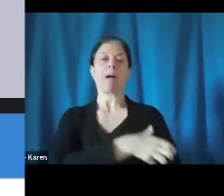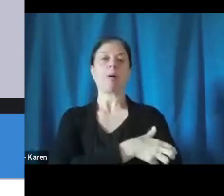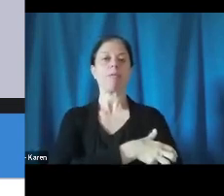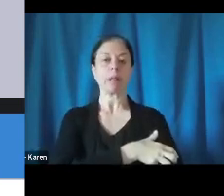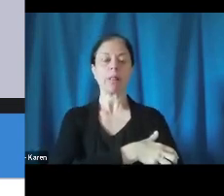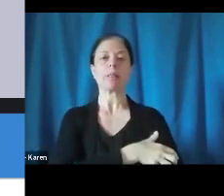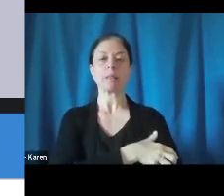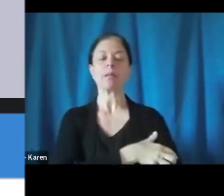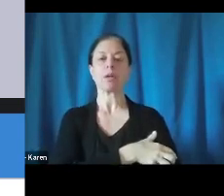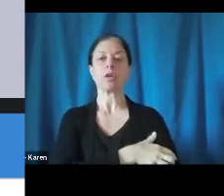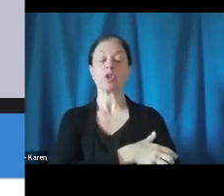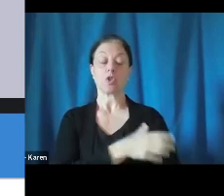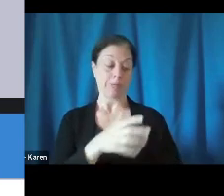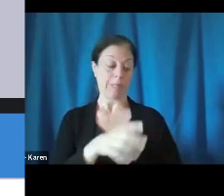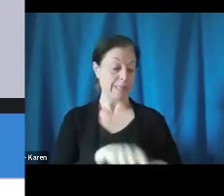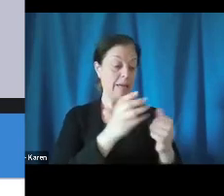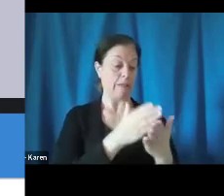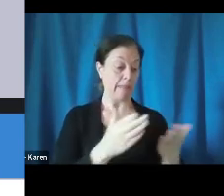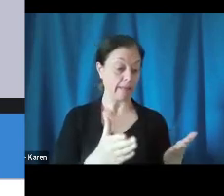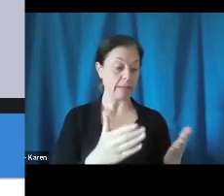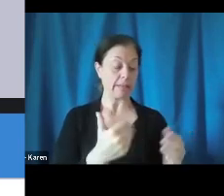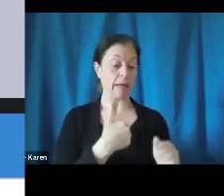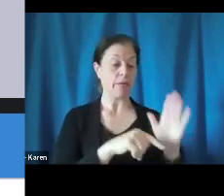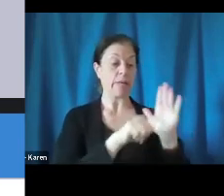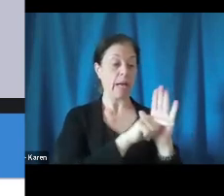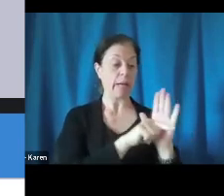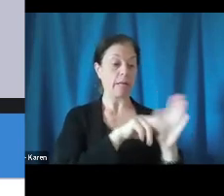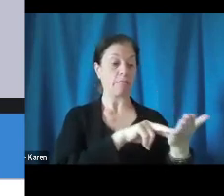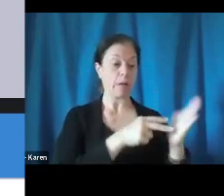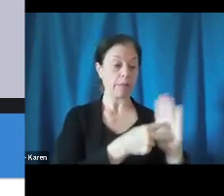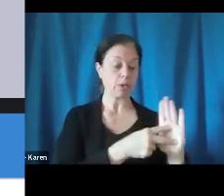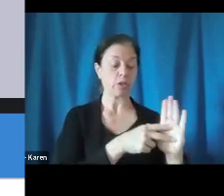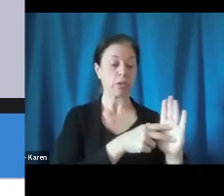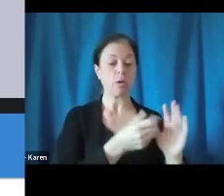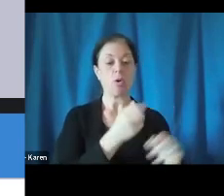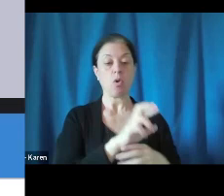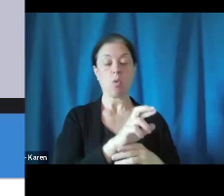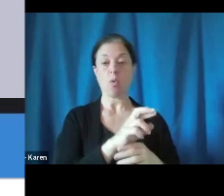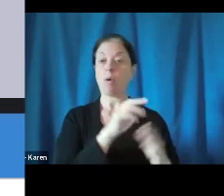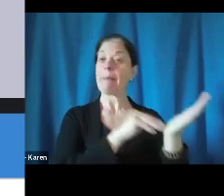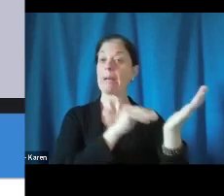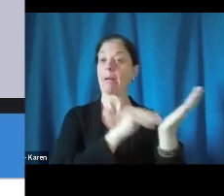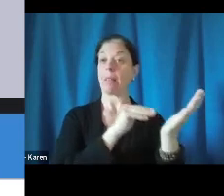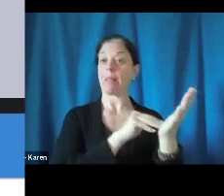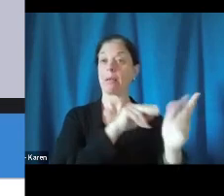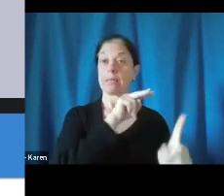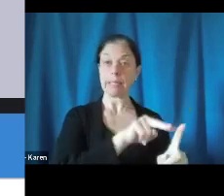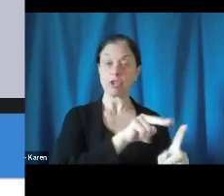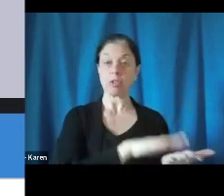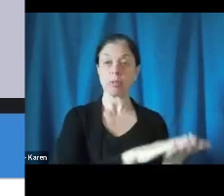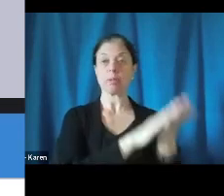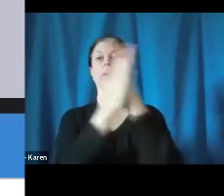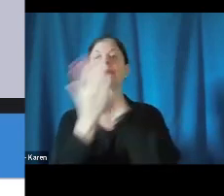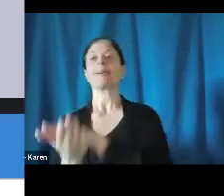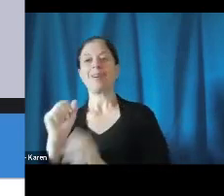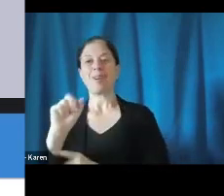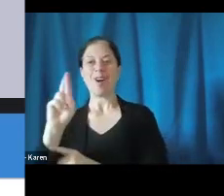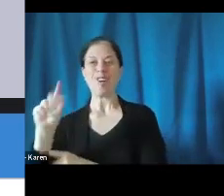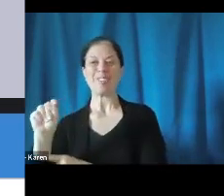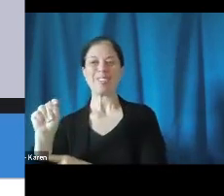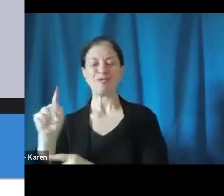disability. For me, especially being an art therapist, I find it fun to turn